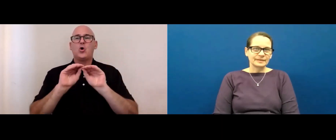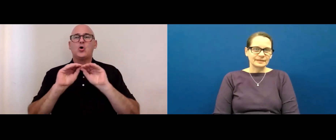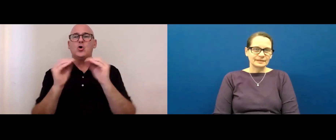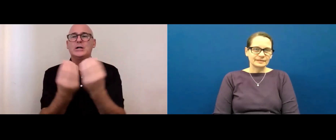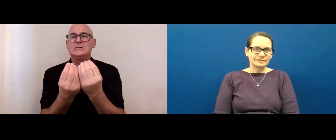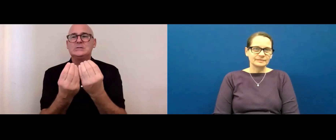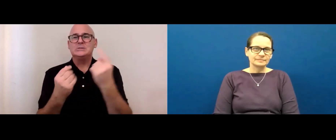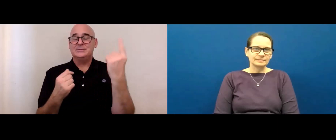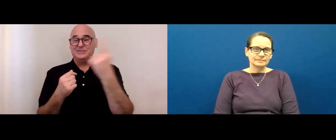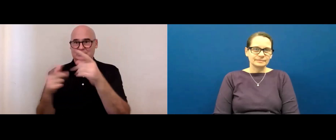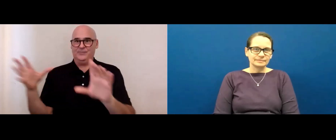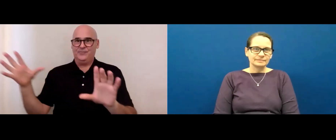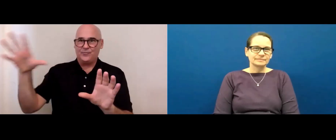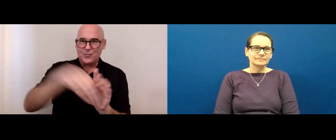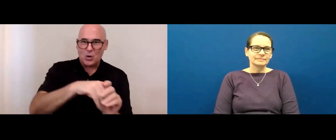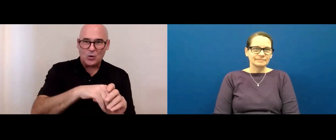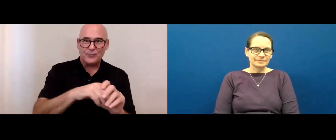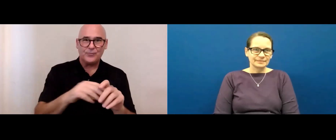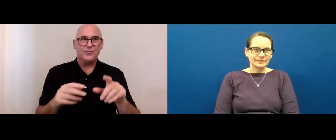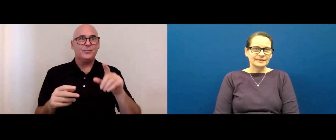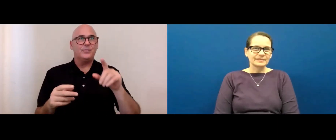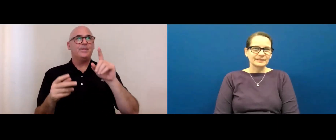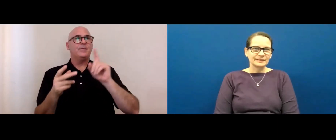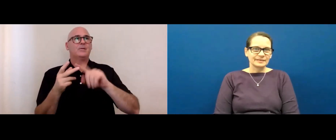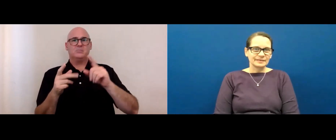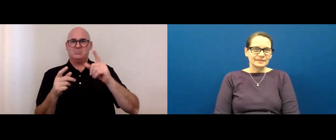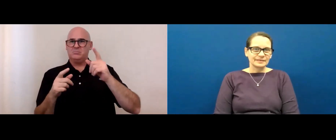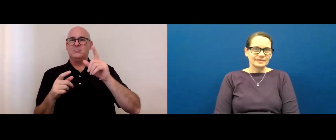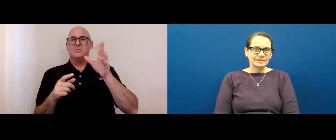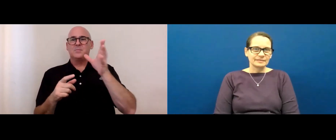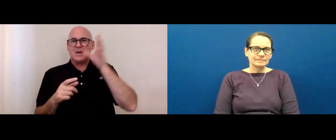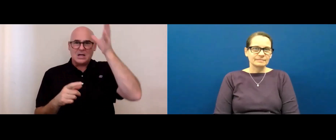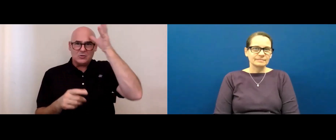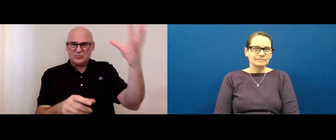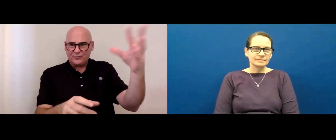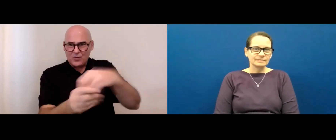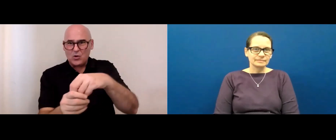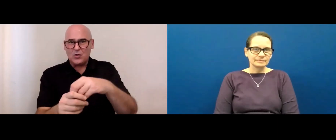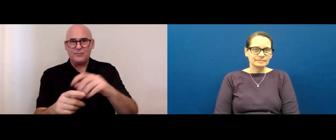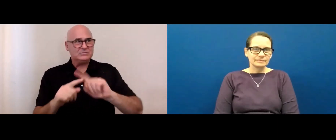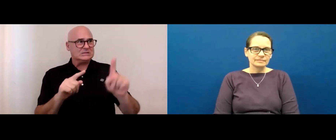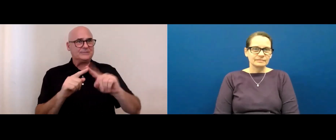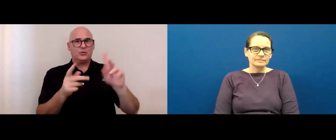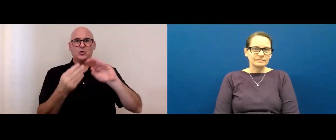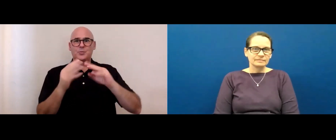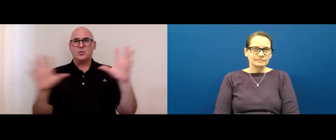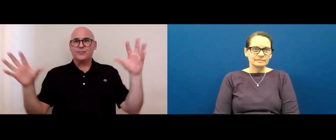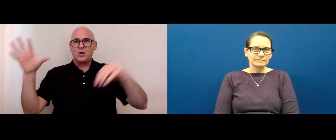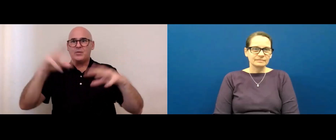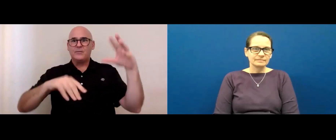the hard of hearing organization they're involved the parents need to be involved